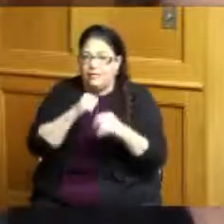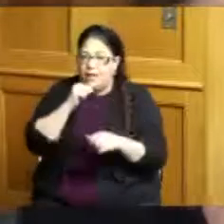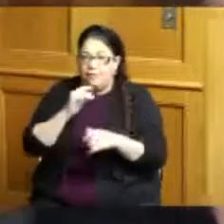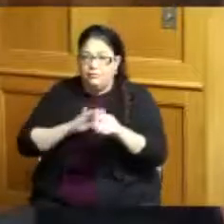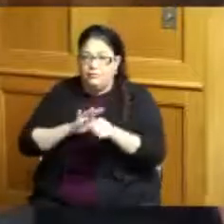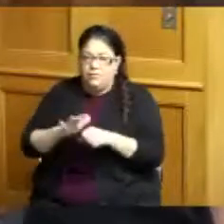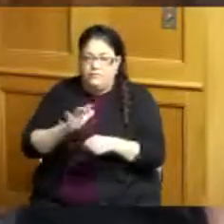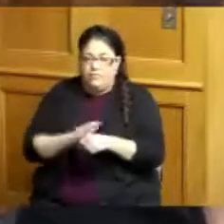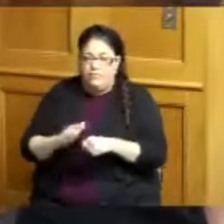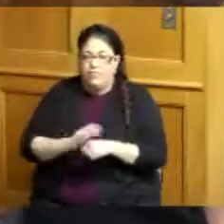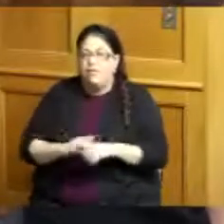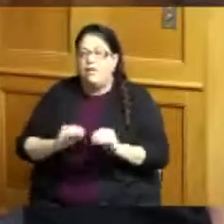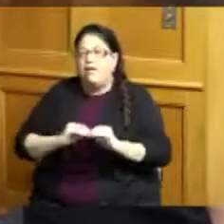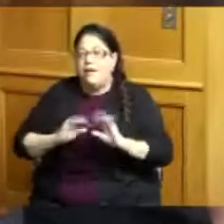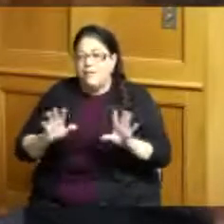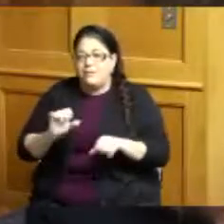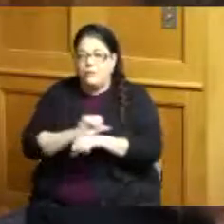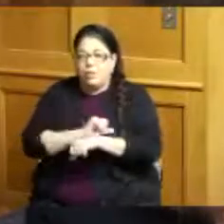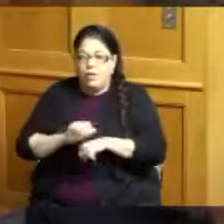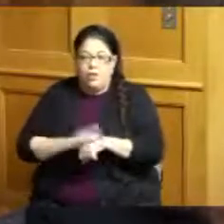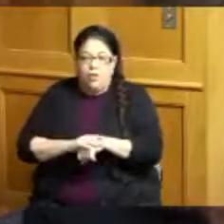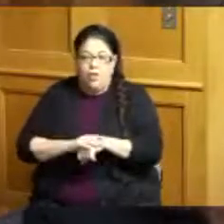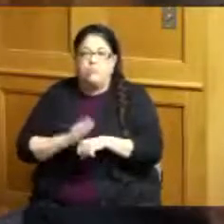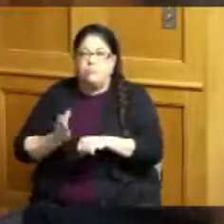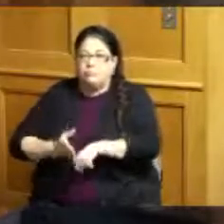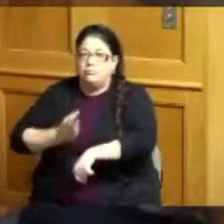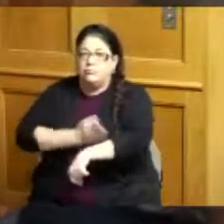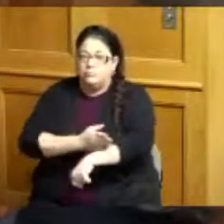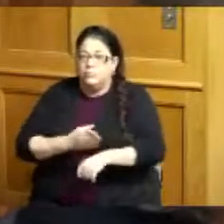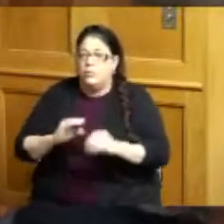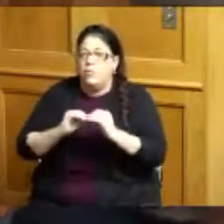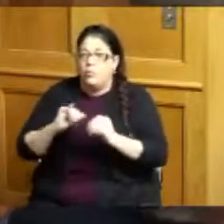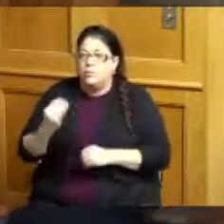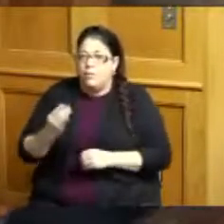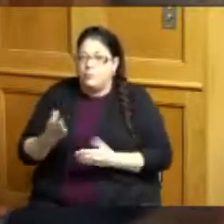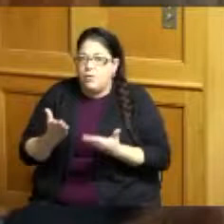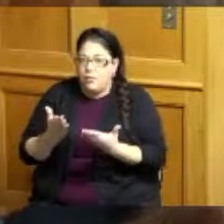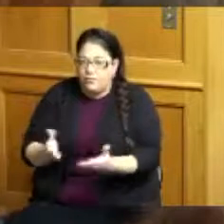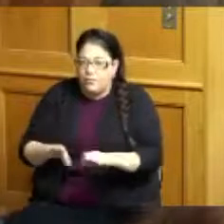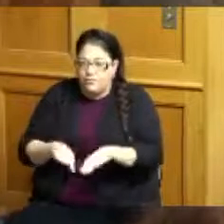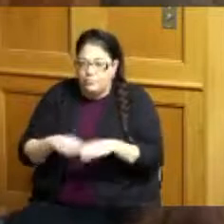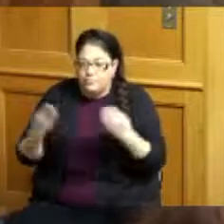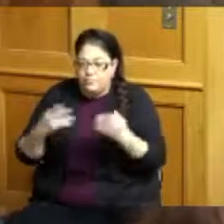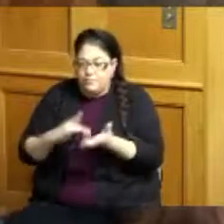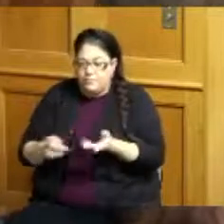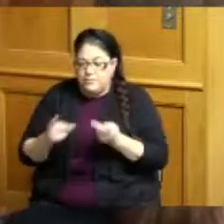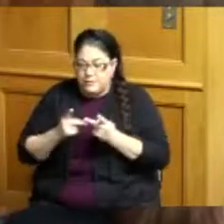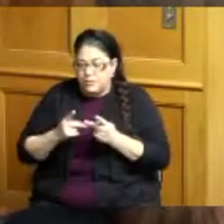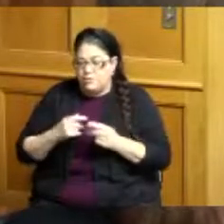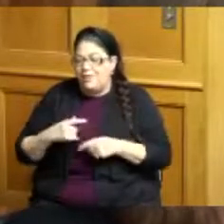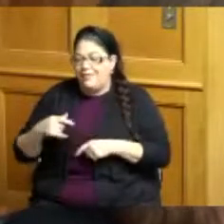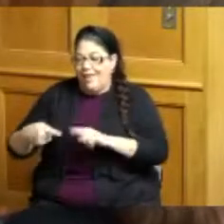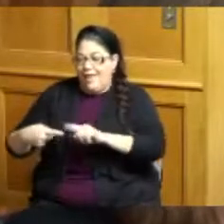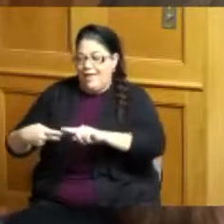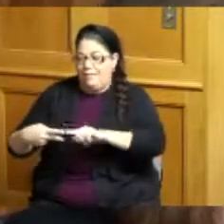they are obviously working towards increasing jobs and so that one was recommended to remain